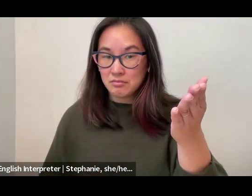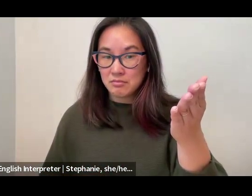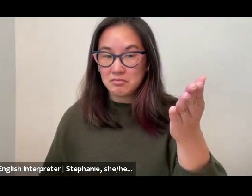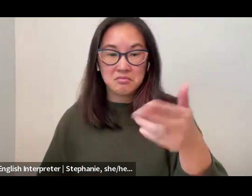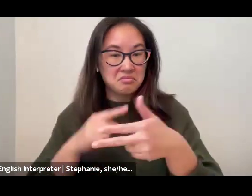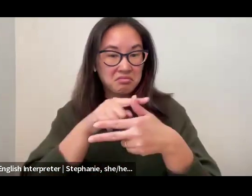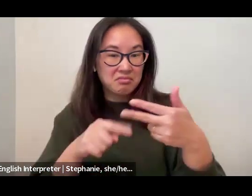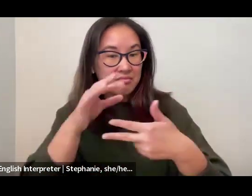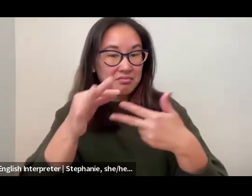If this is enough, this is enough.